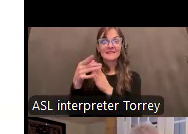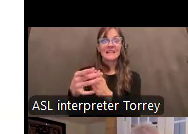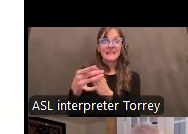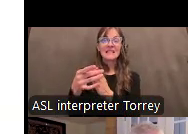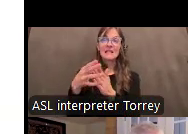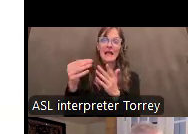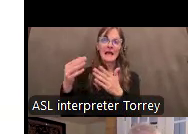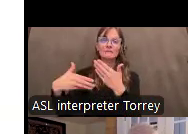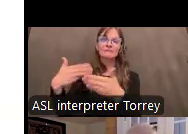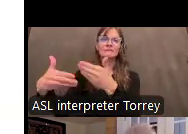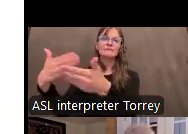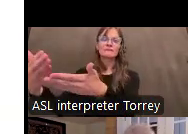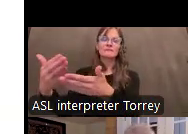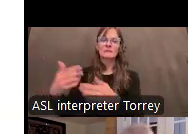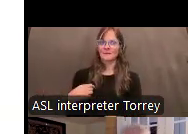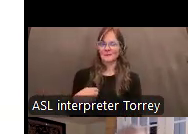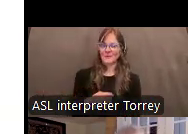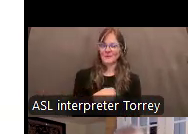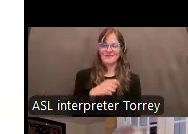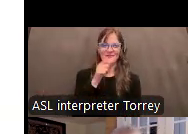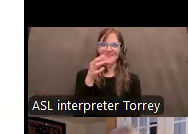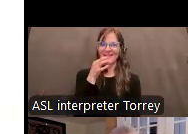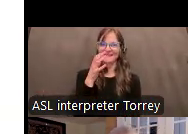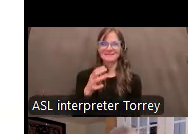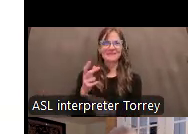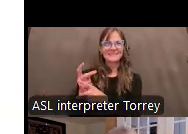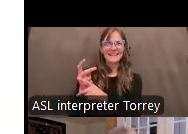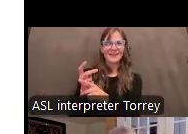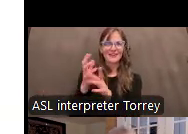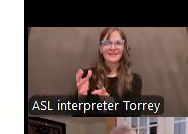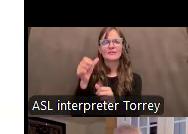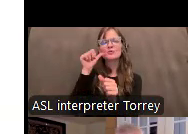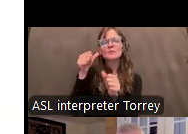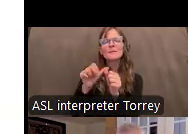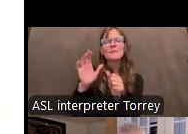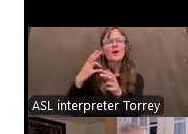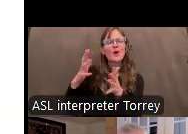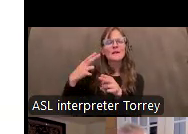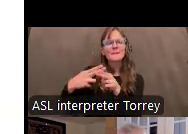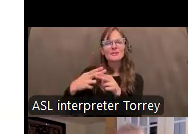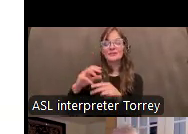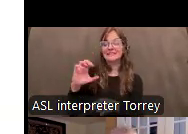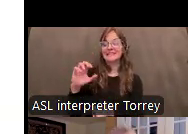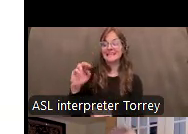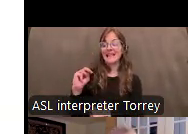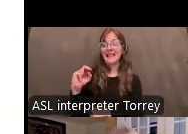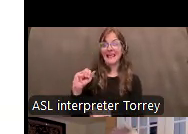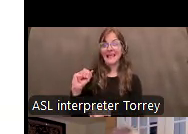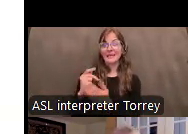As he mentioned, we started with the certified nurse aid program in 2017, but not this new concept